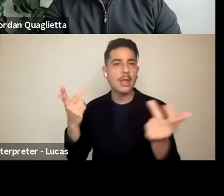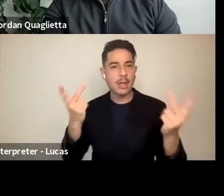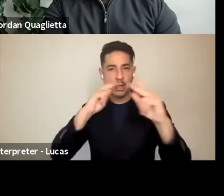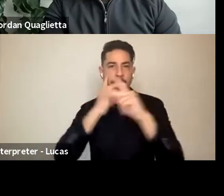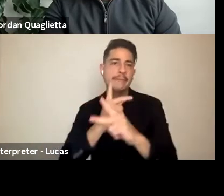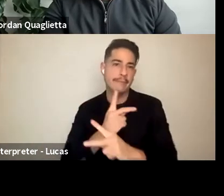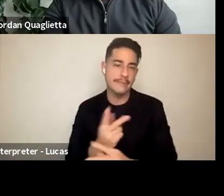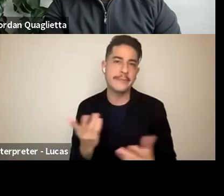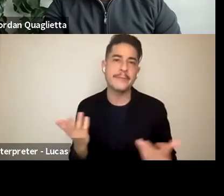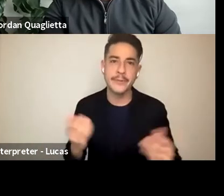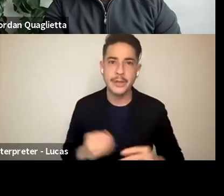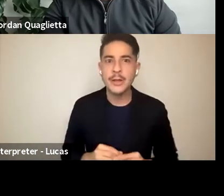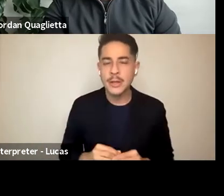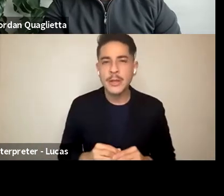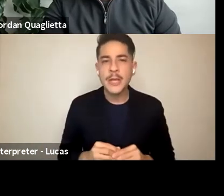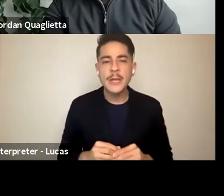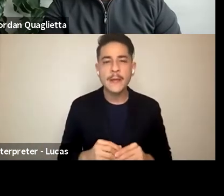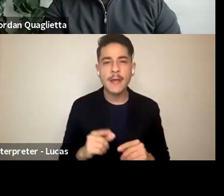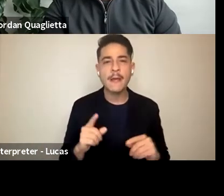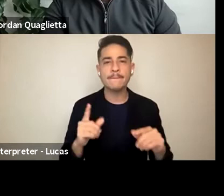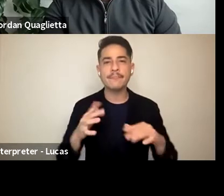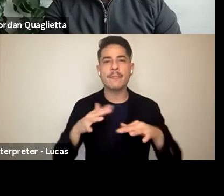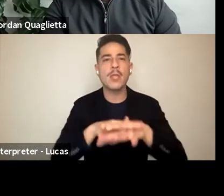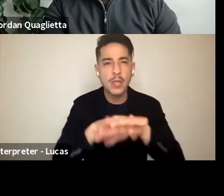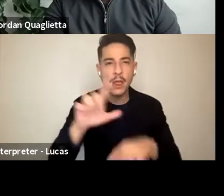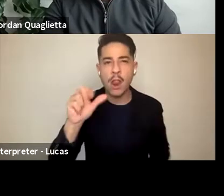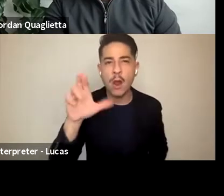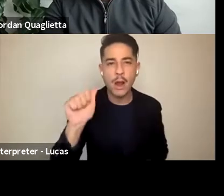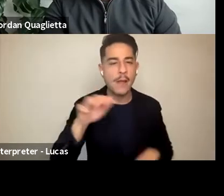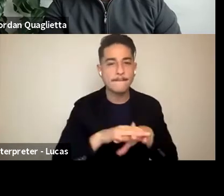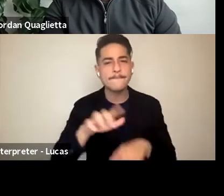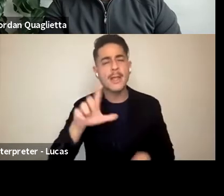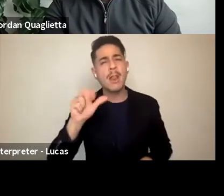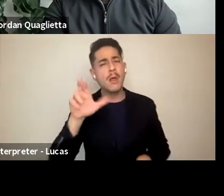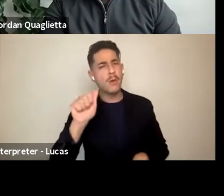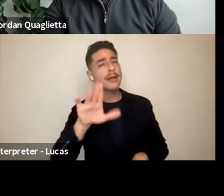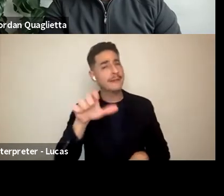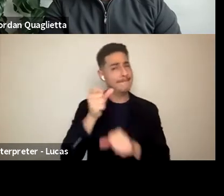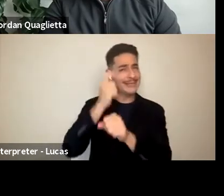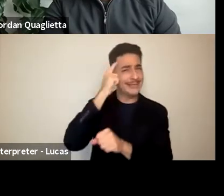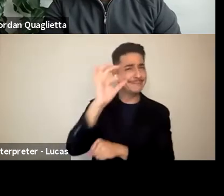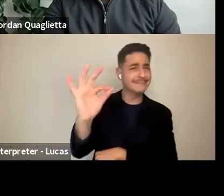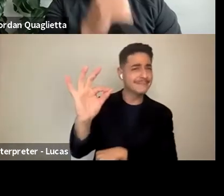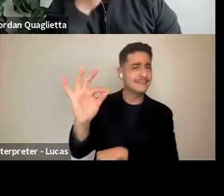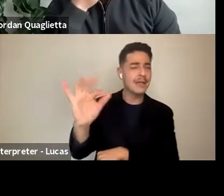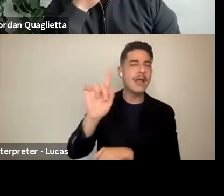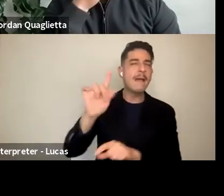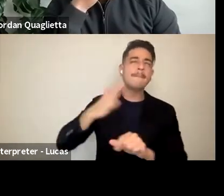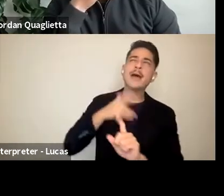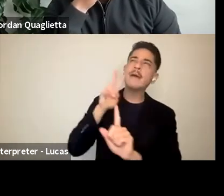search, and then that makes so much sense. And I was thinking of it as like, like, how much are we paying